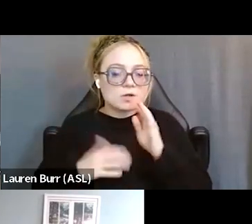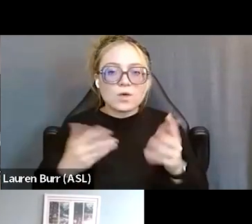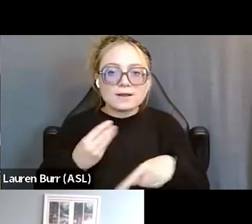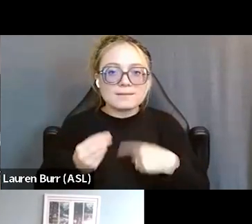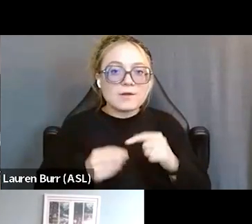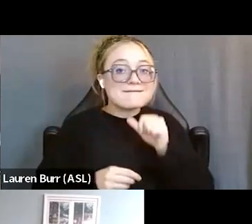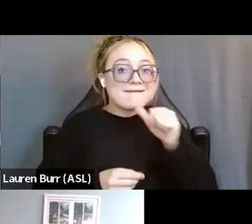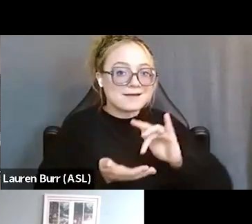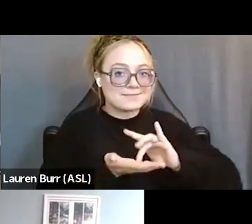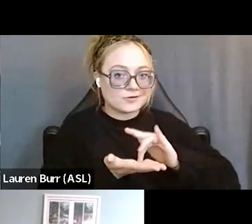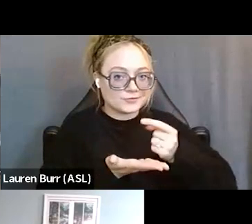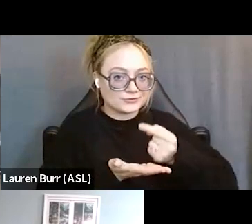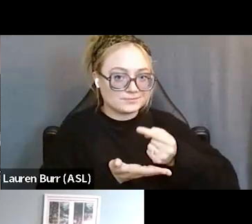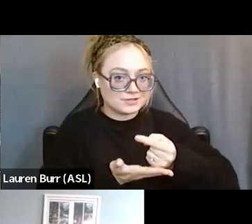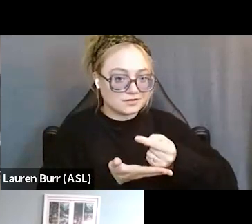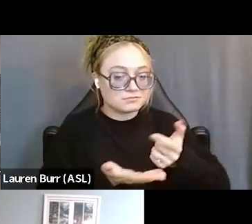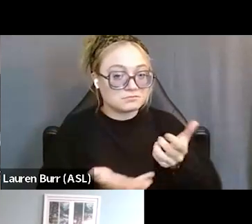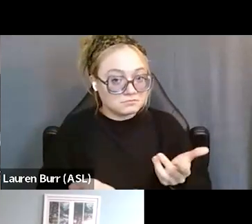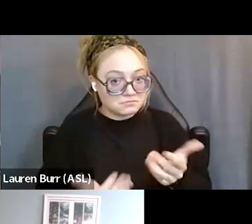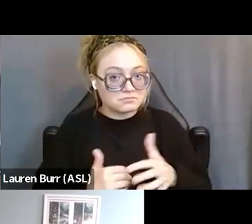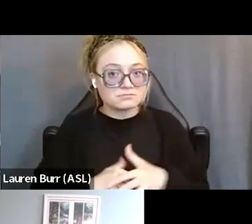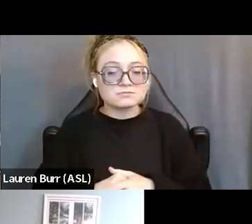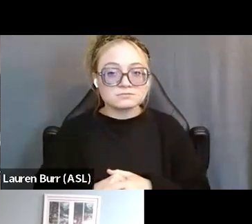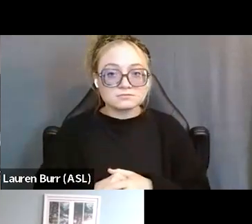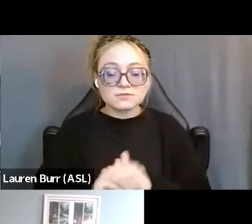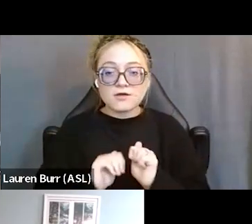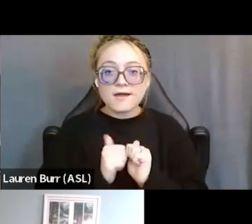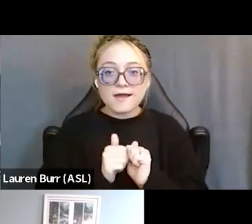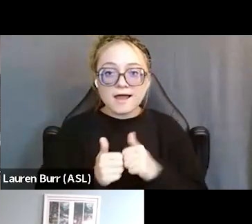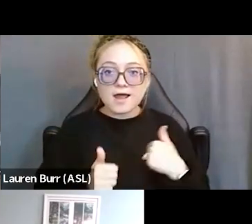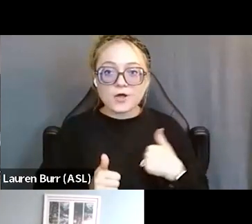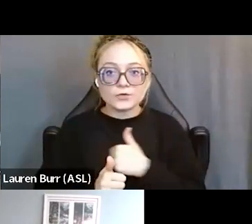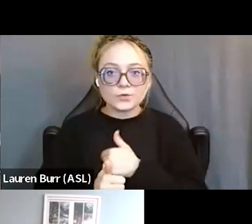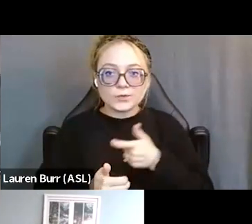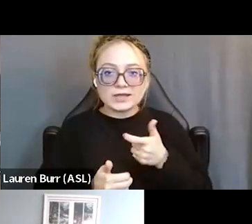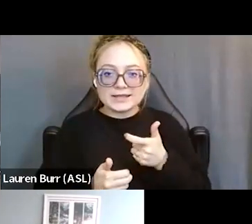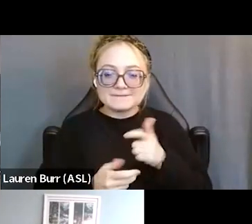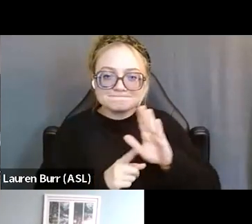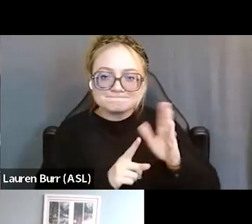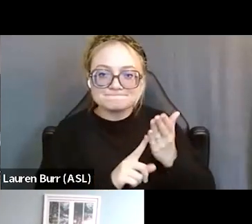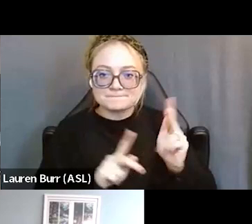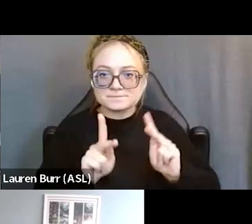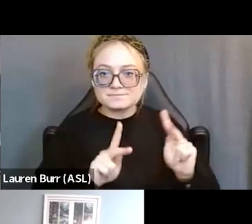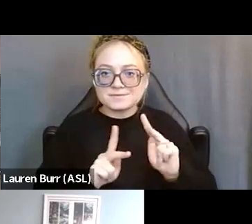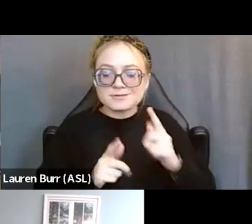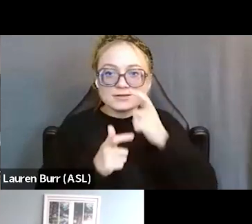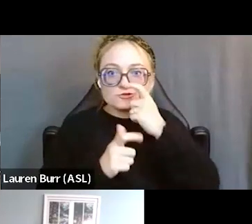How do we get people into or interested into psychosocial interventions, particularly